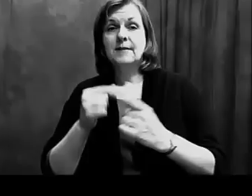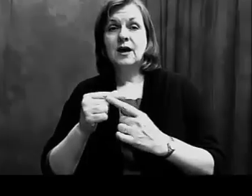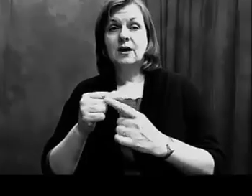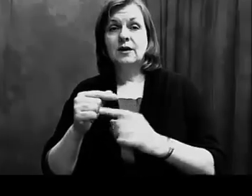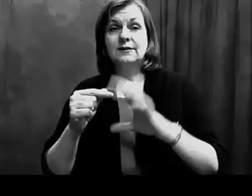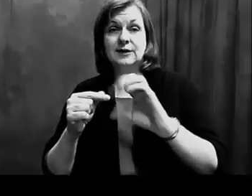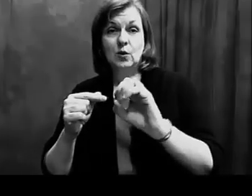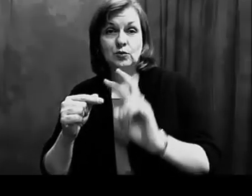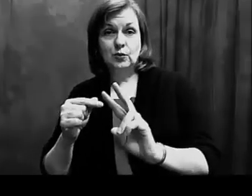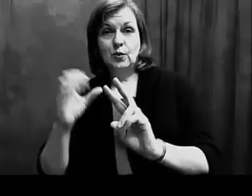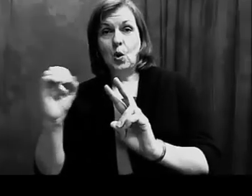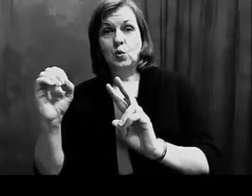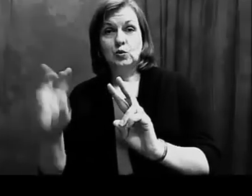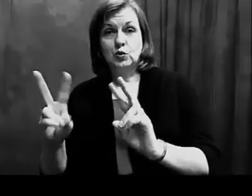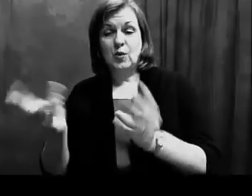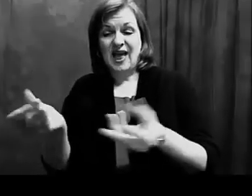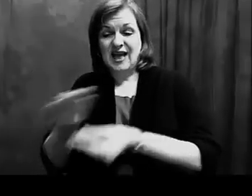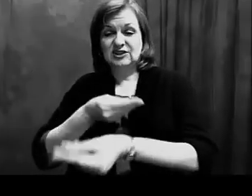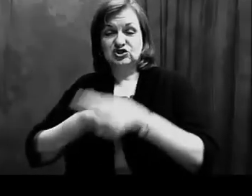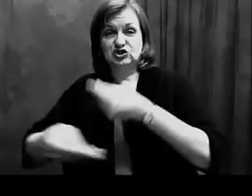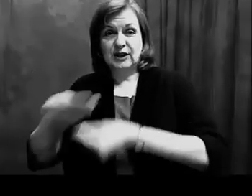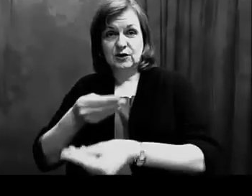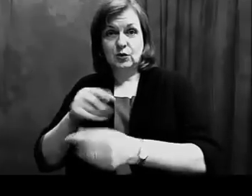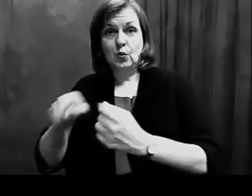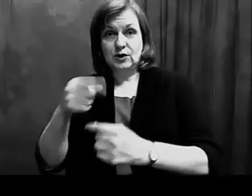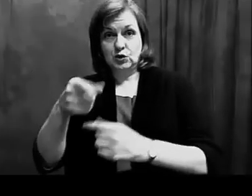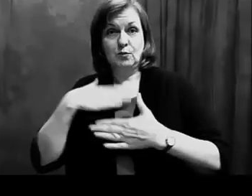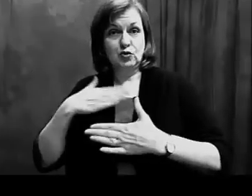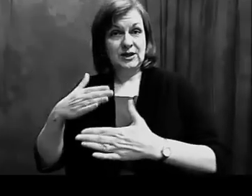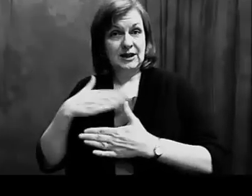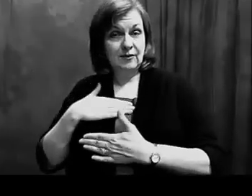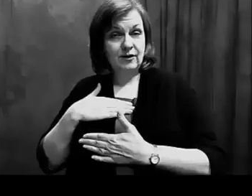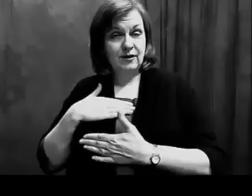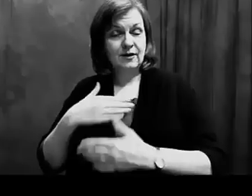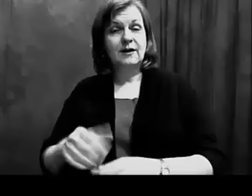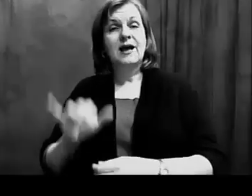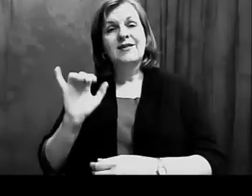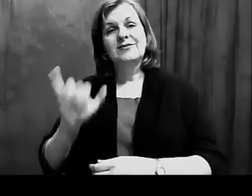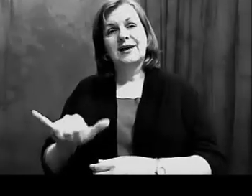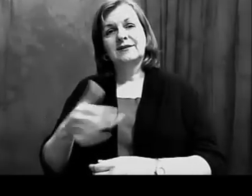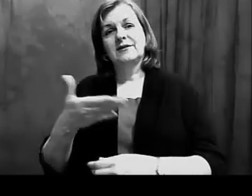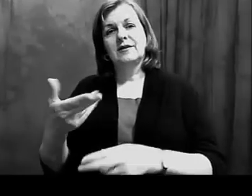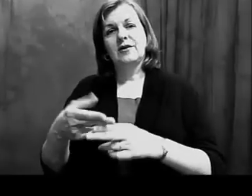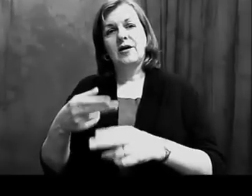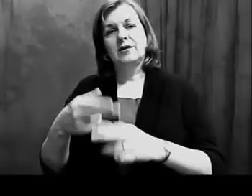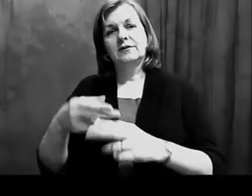if you wanna talk about O2 - CO2 exchange like when you breathe